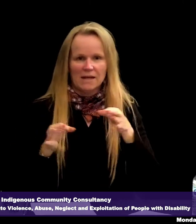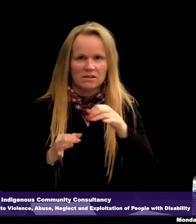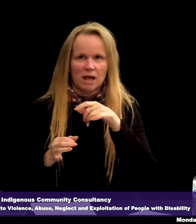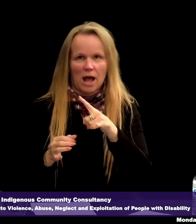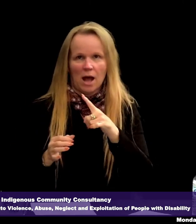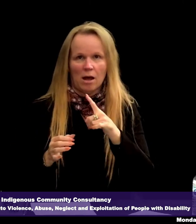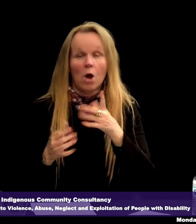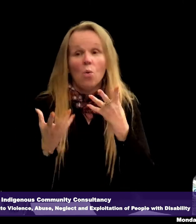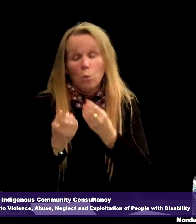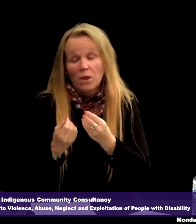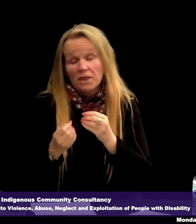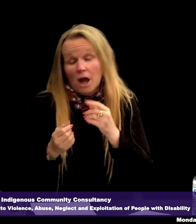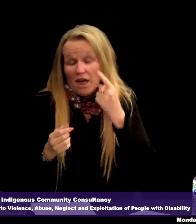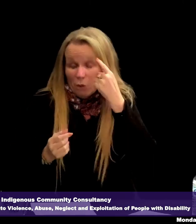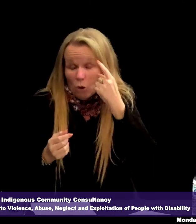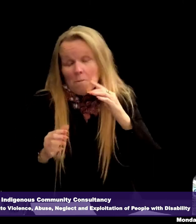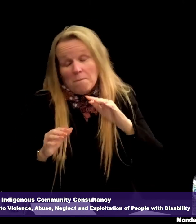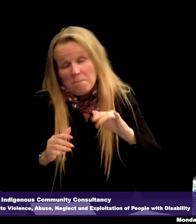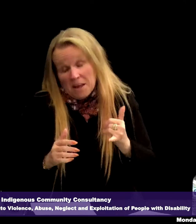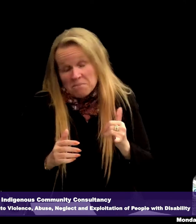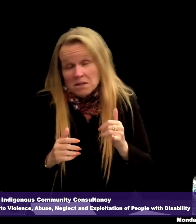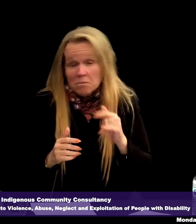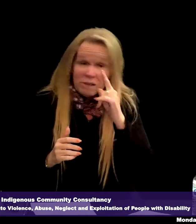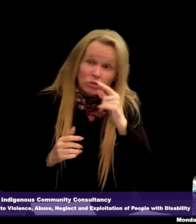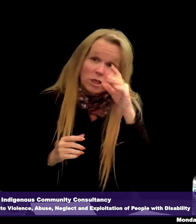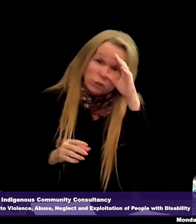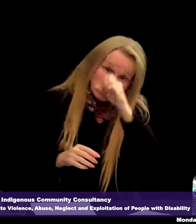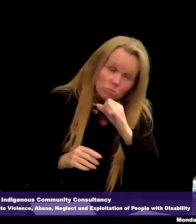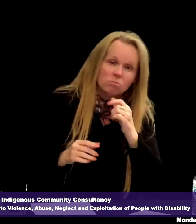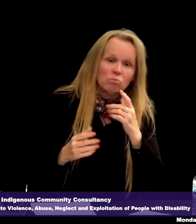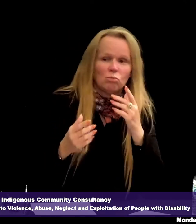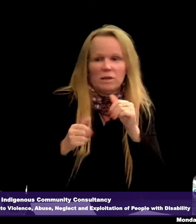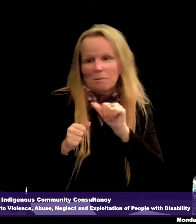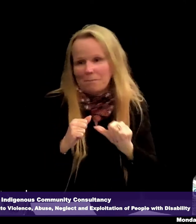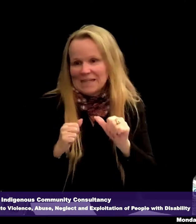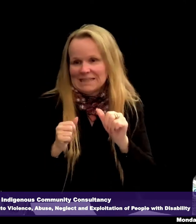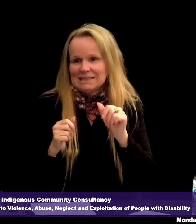Many clients, I've found, have plans and I thought maybe people assume that it is the